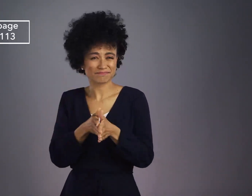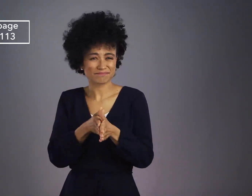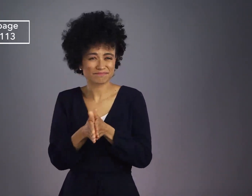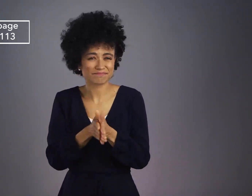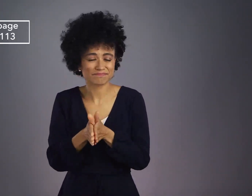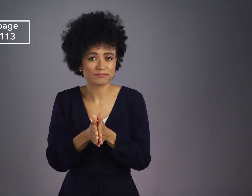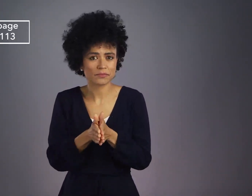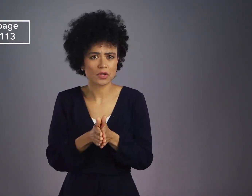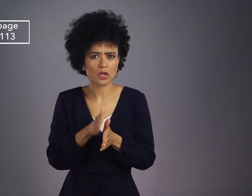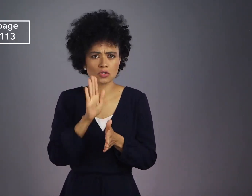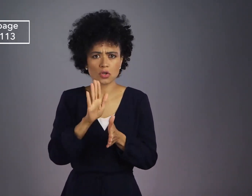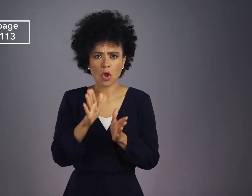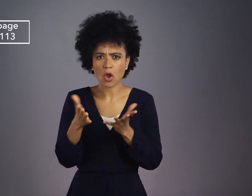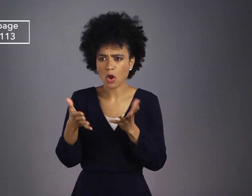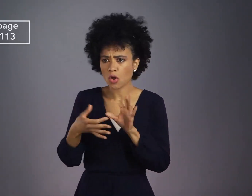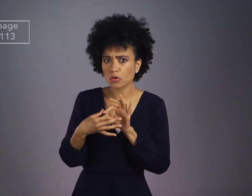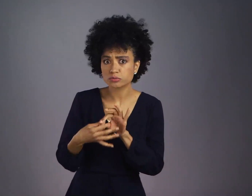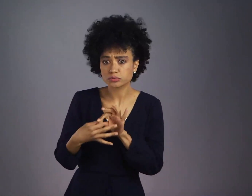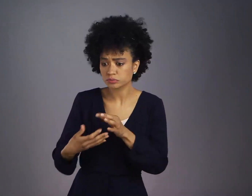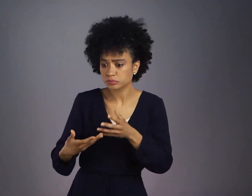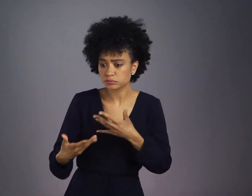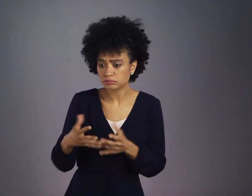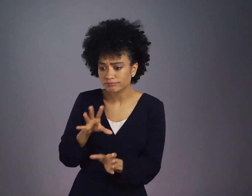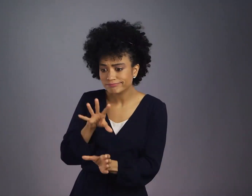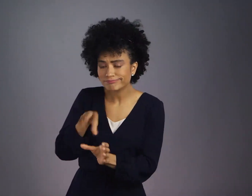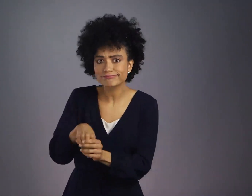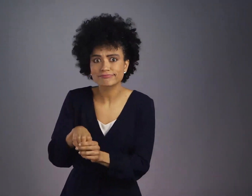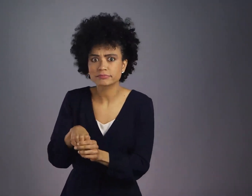If he is enthusiastic your cooperation will mean a great deal.